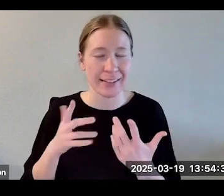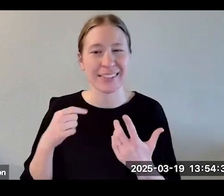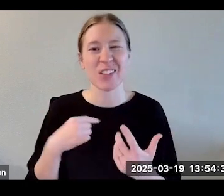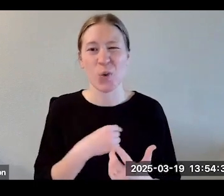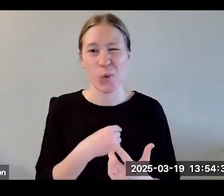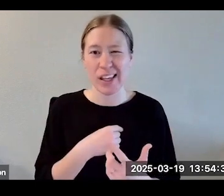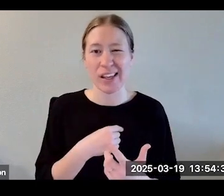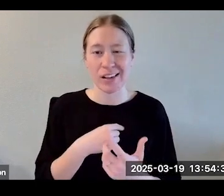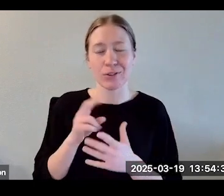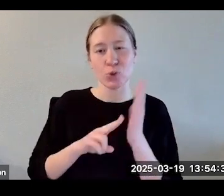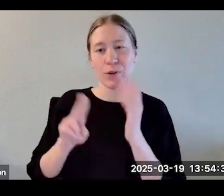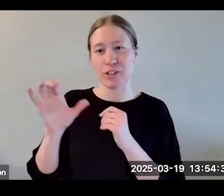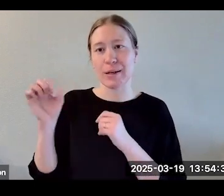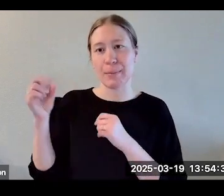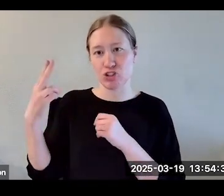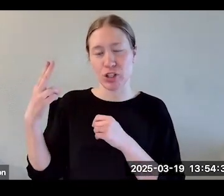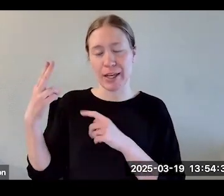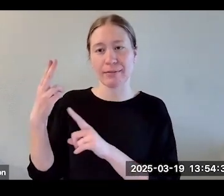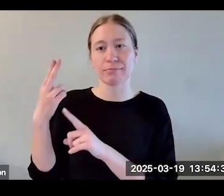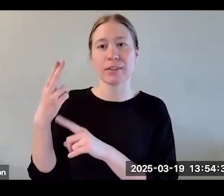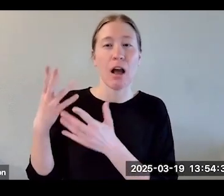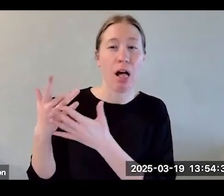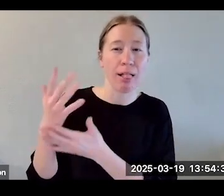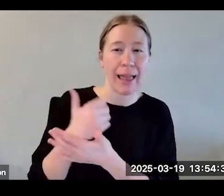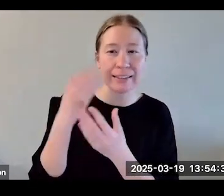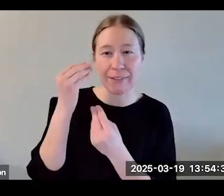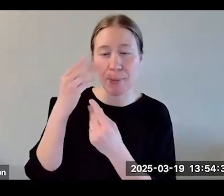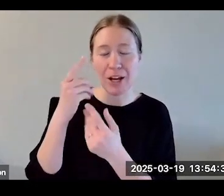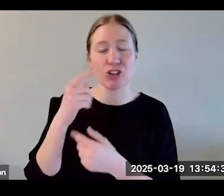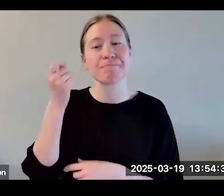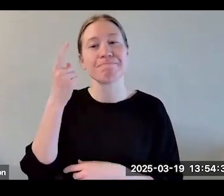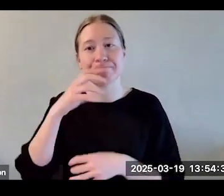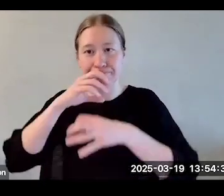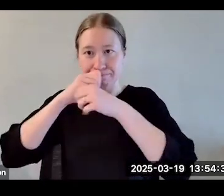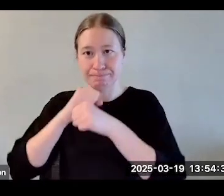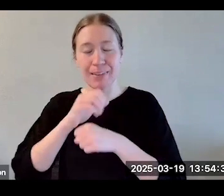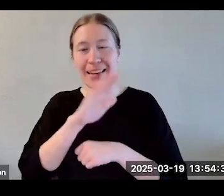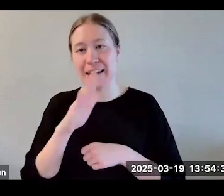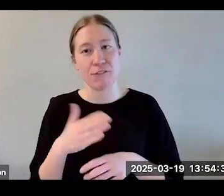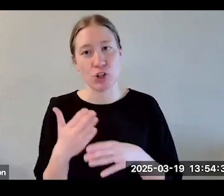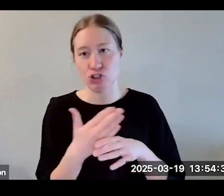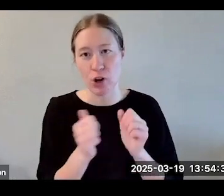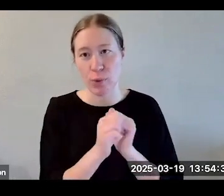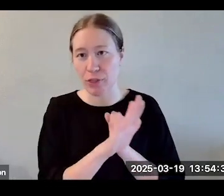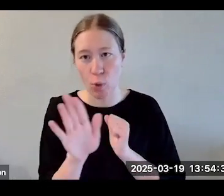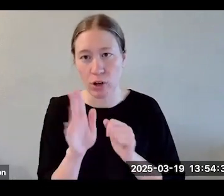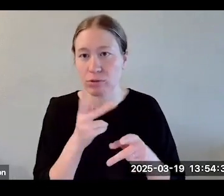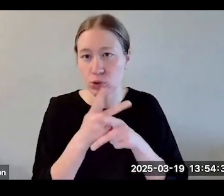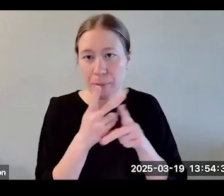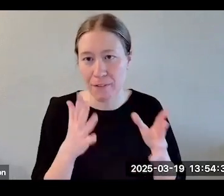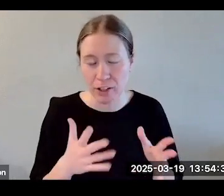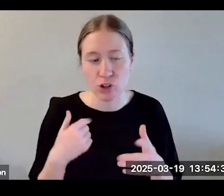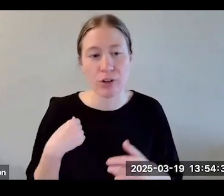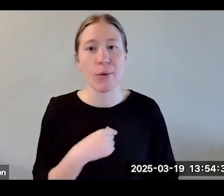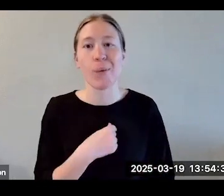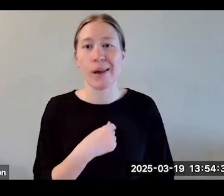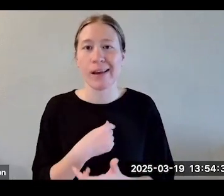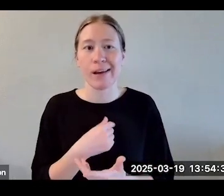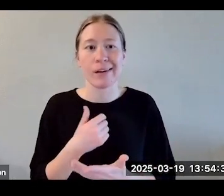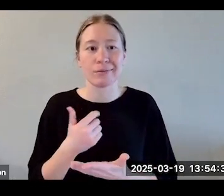and is never shared with your supervisor. This is really just important for us to understand the needs that are out there from the disability community